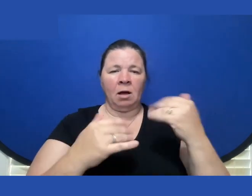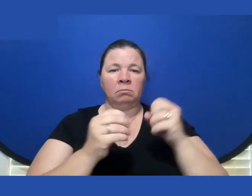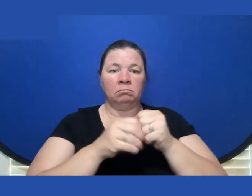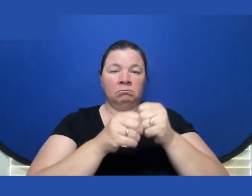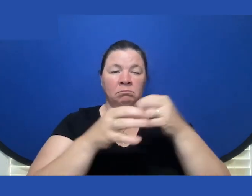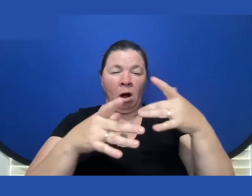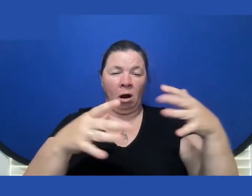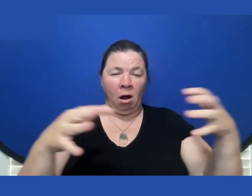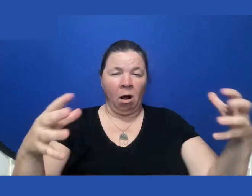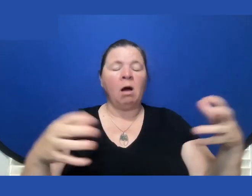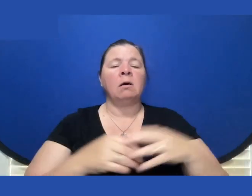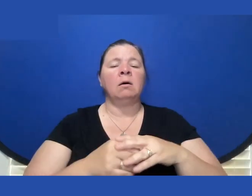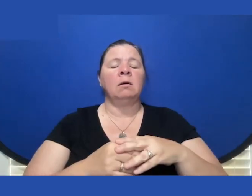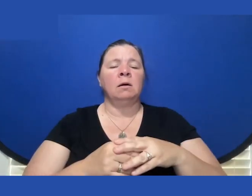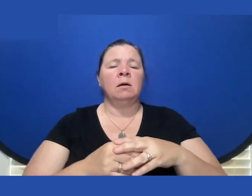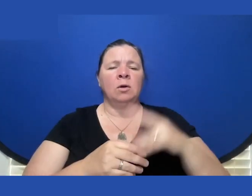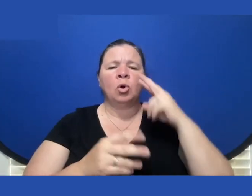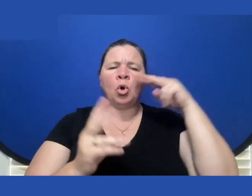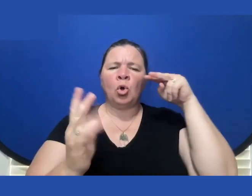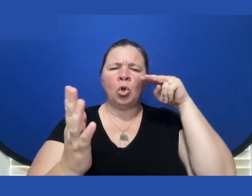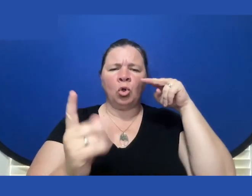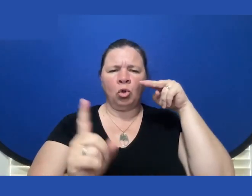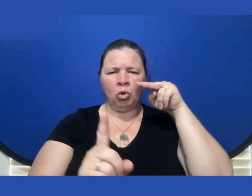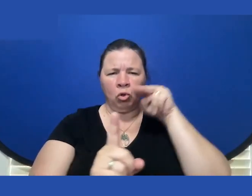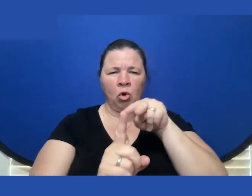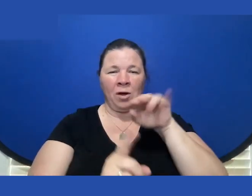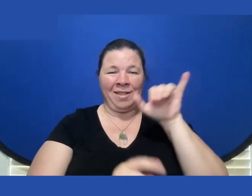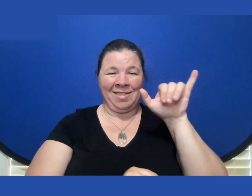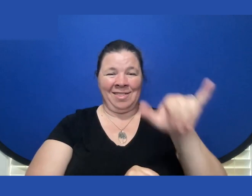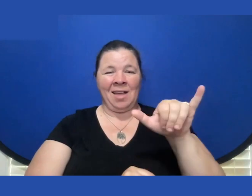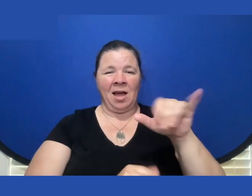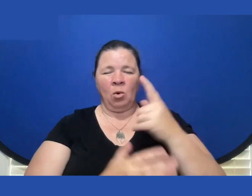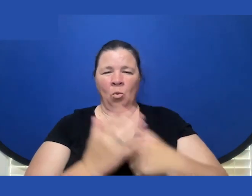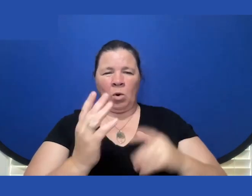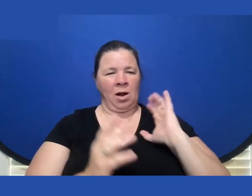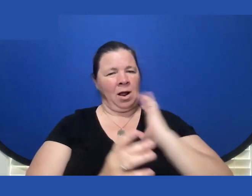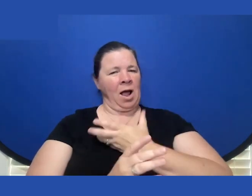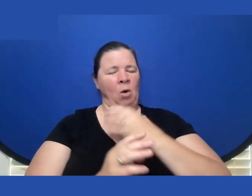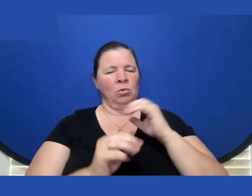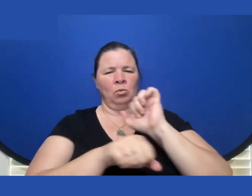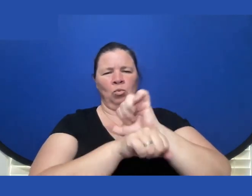and you know, you really look at the makeup of what that culture is and what that team is.